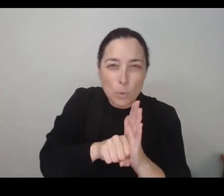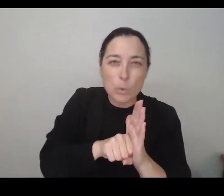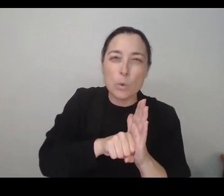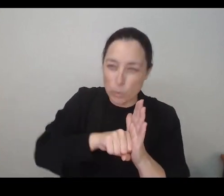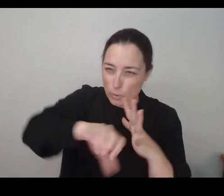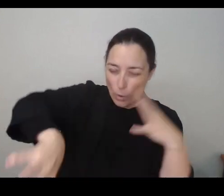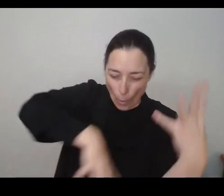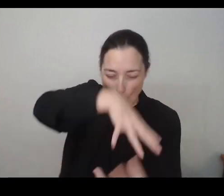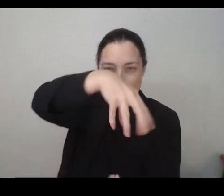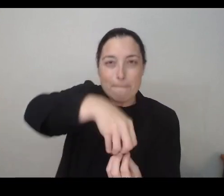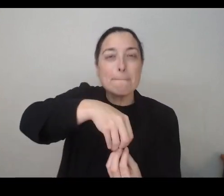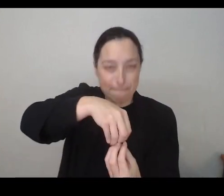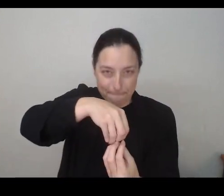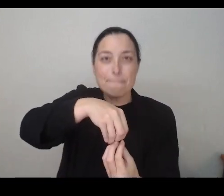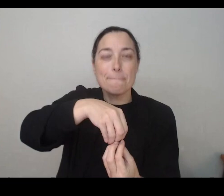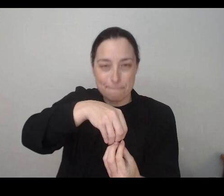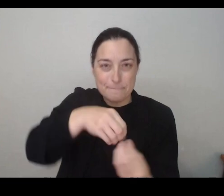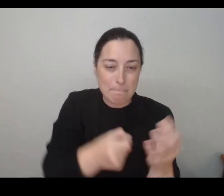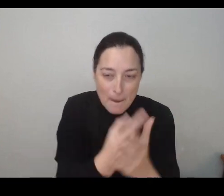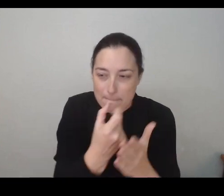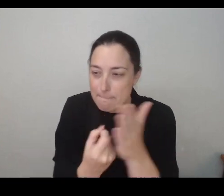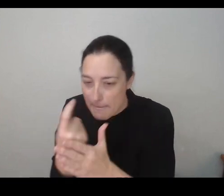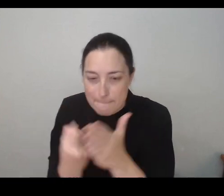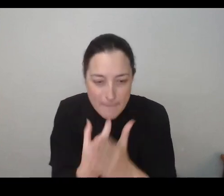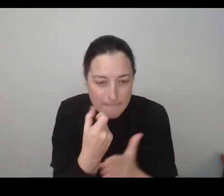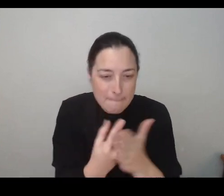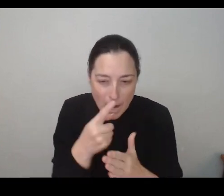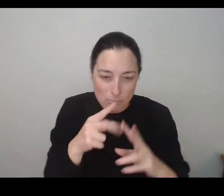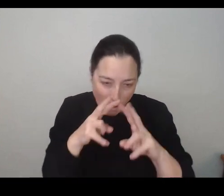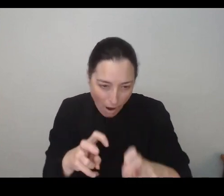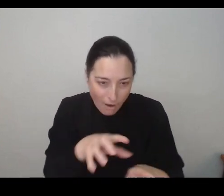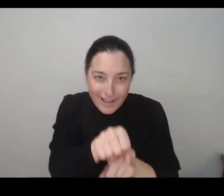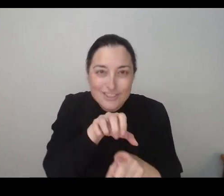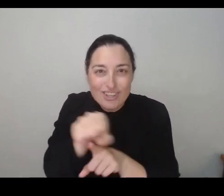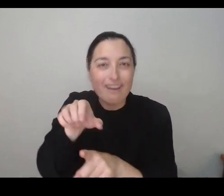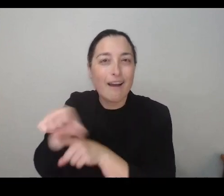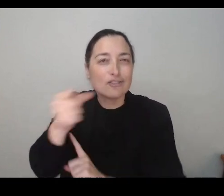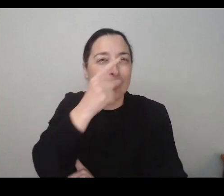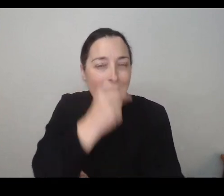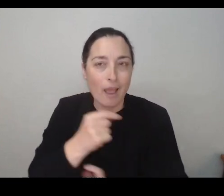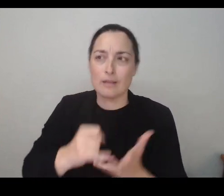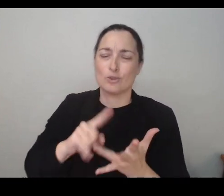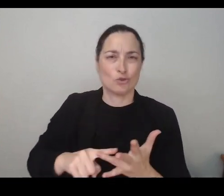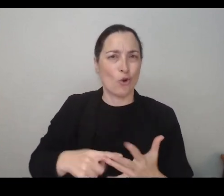that continually run through his paintings. So a fascinating afternoon really